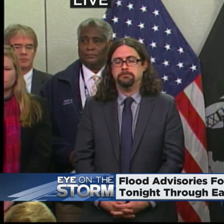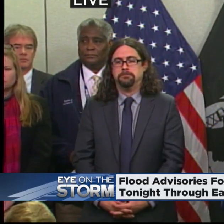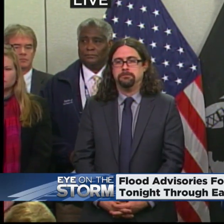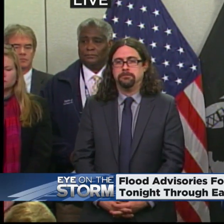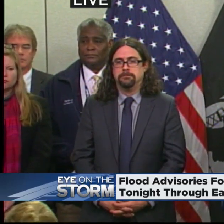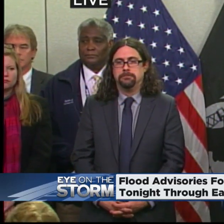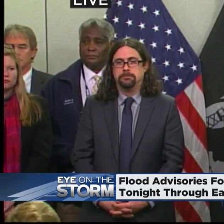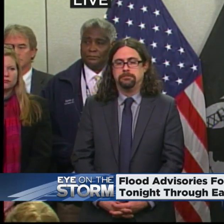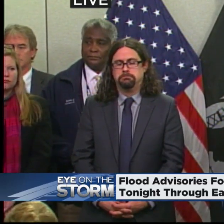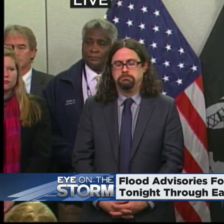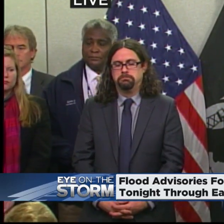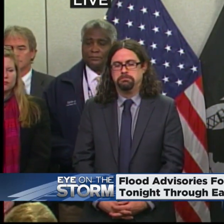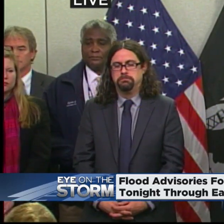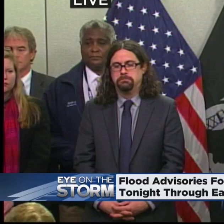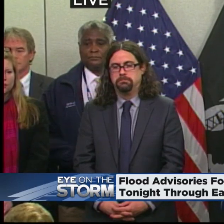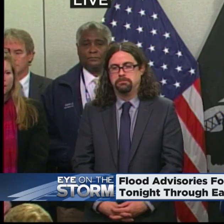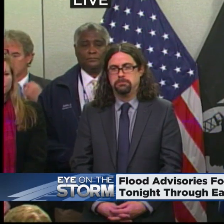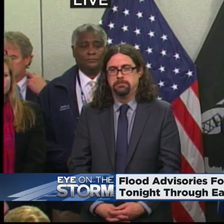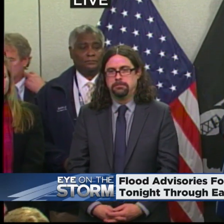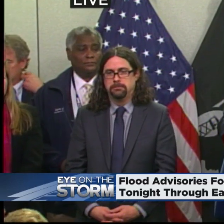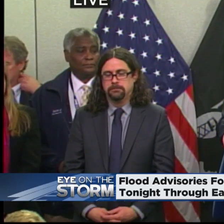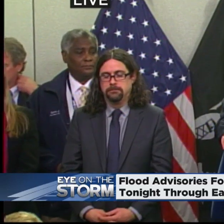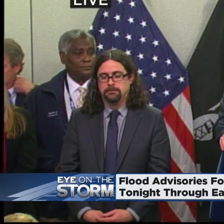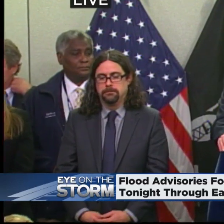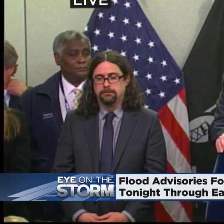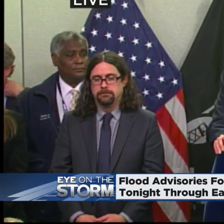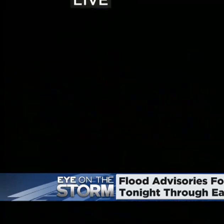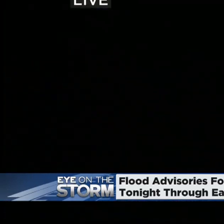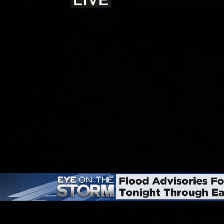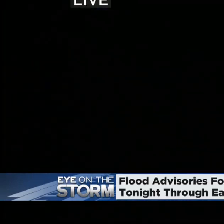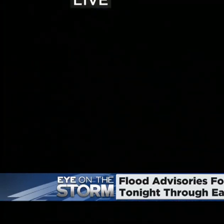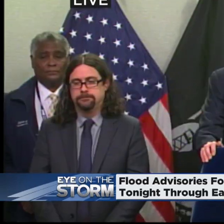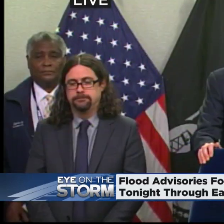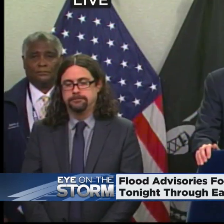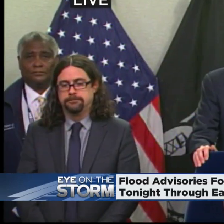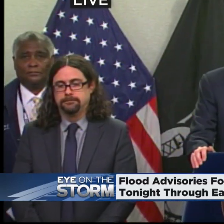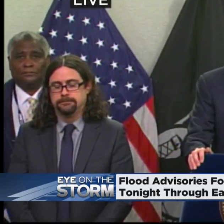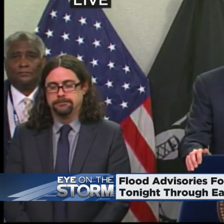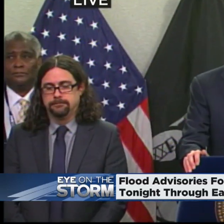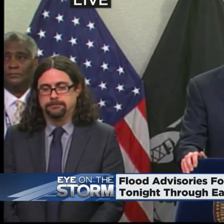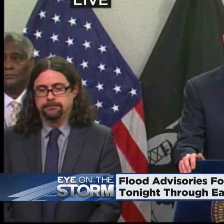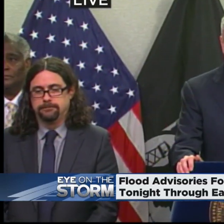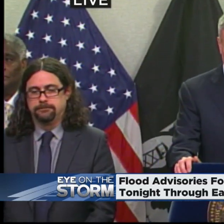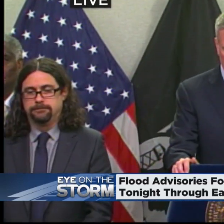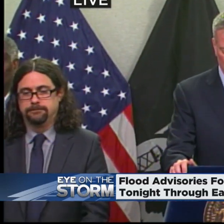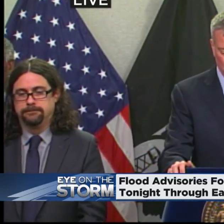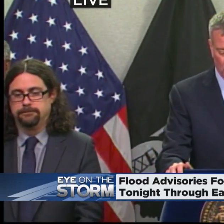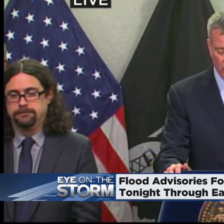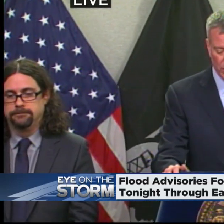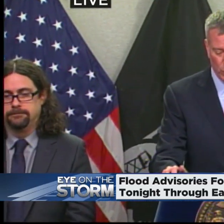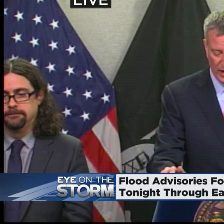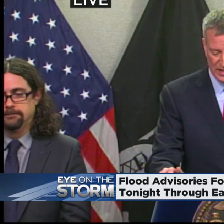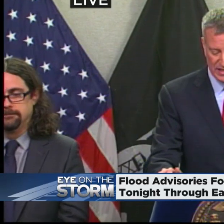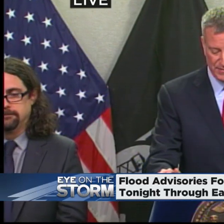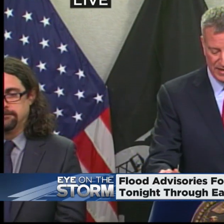THIS TOPIC. [ SPEAKING SPANISH ]. YOU'VE BEEN LISTENING TO